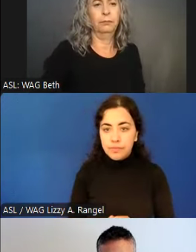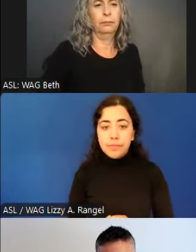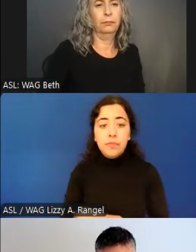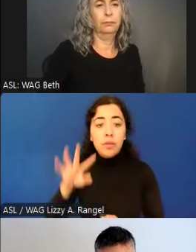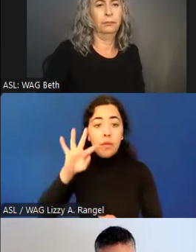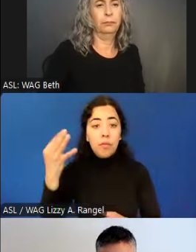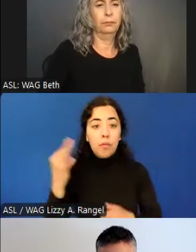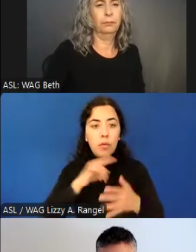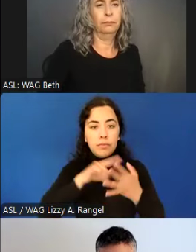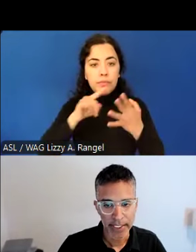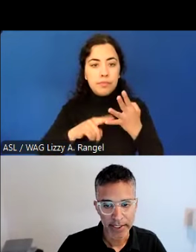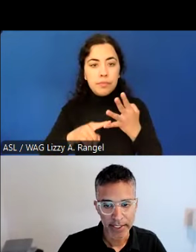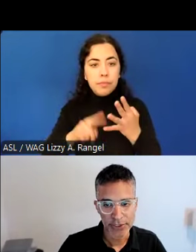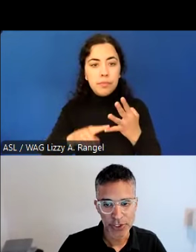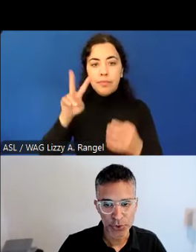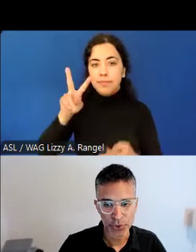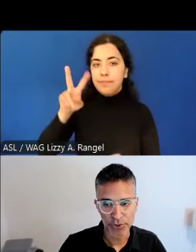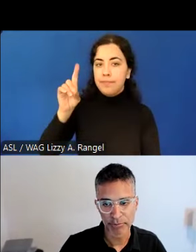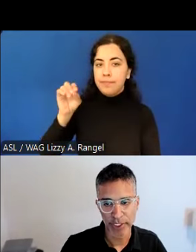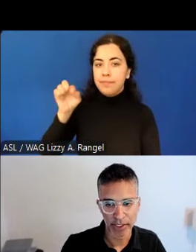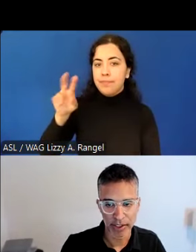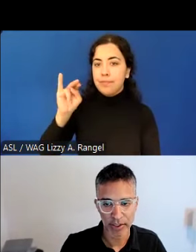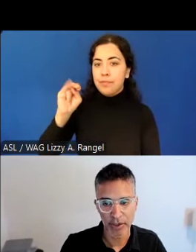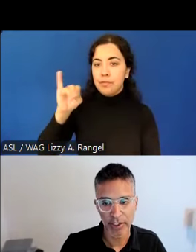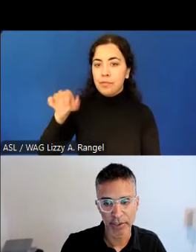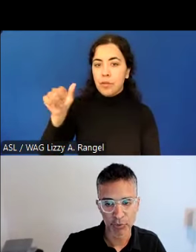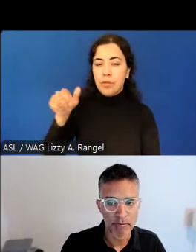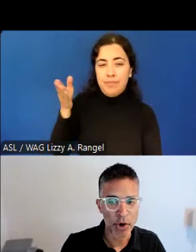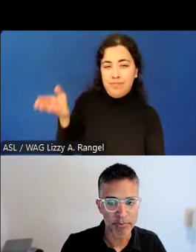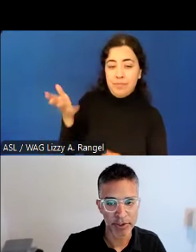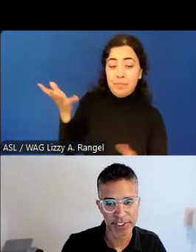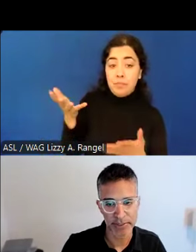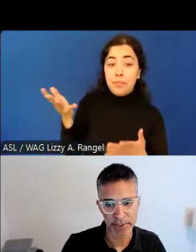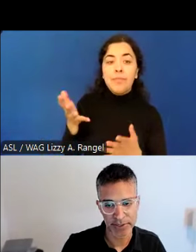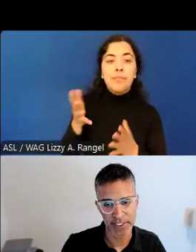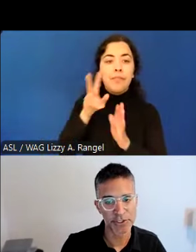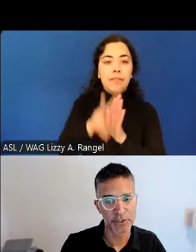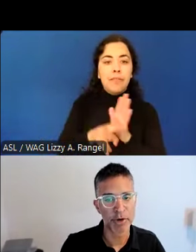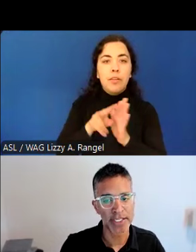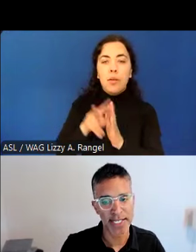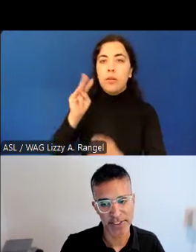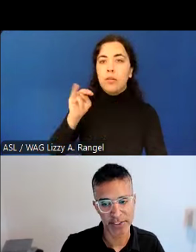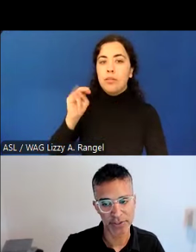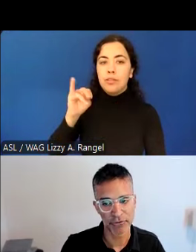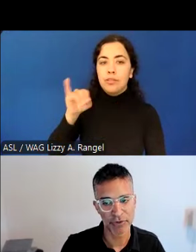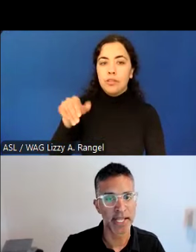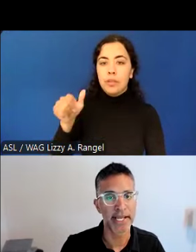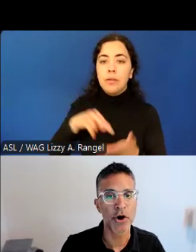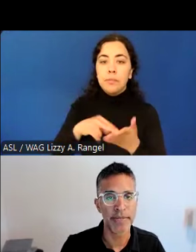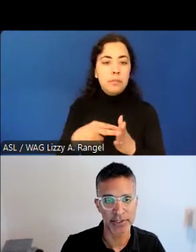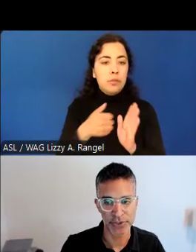video ninja. It's a tool to bring in remote participants into broadcasting software like OBS